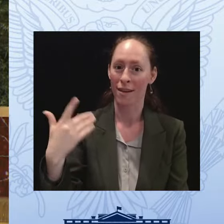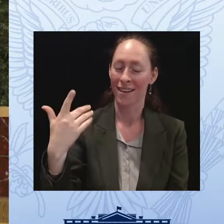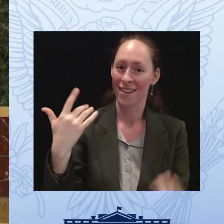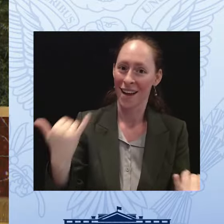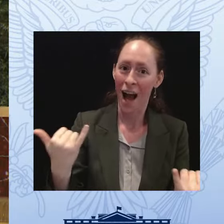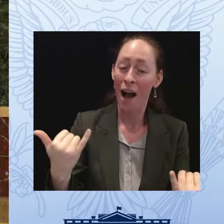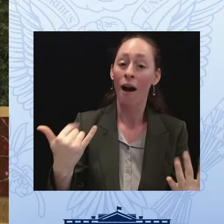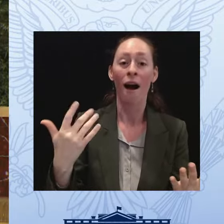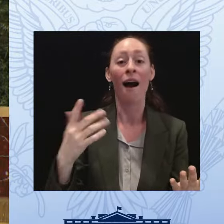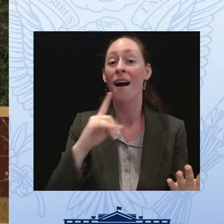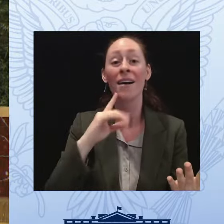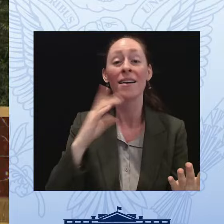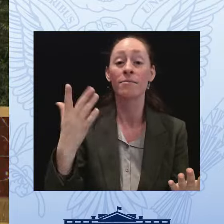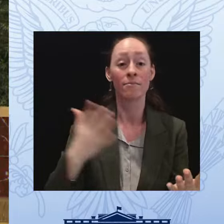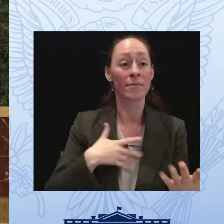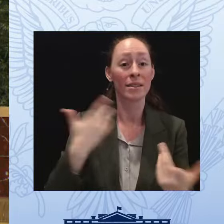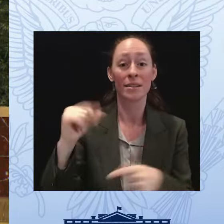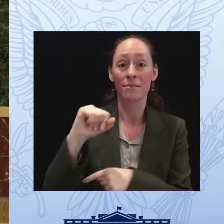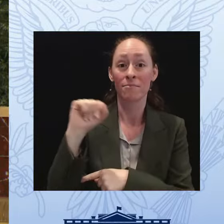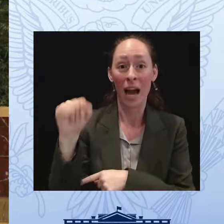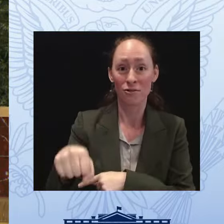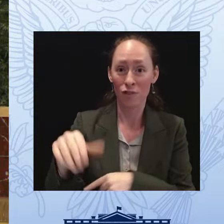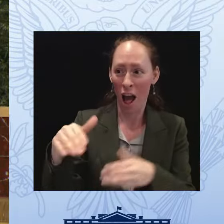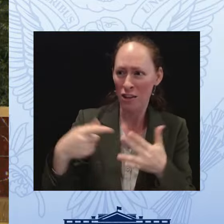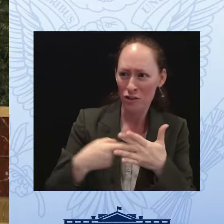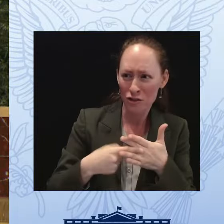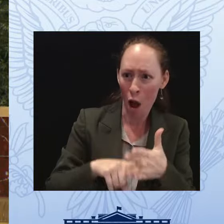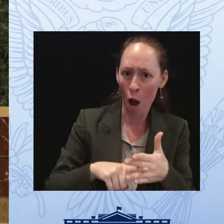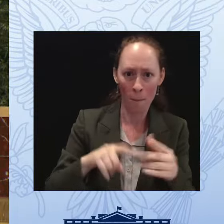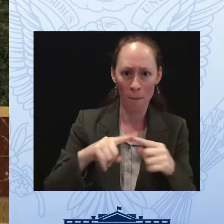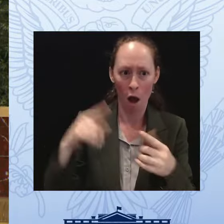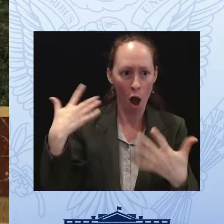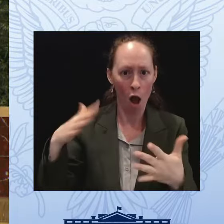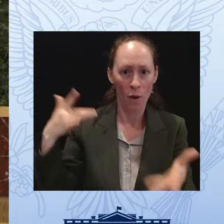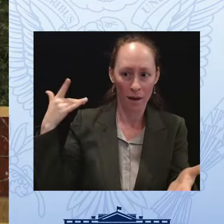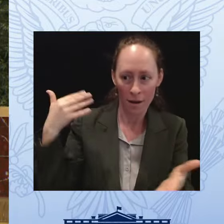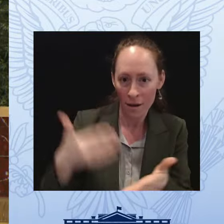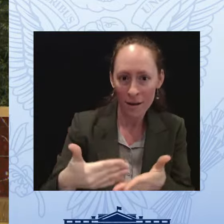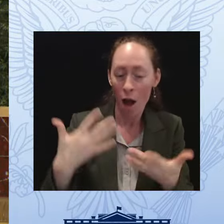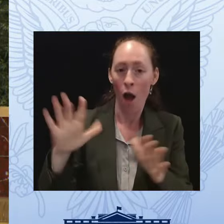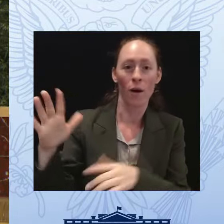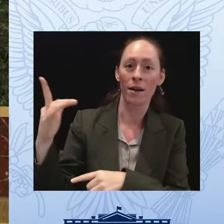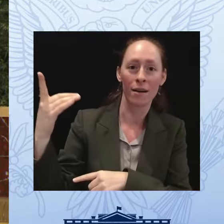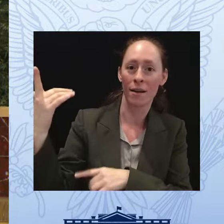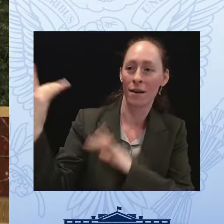And so anyway. But so one day a while back,